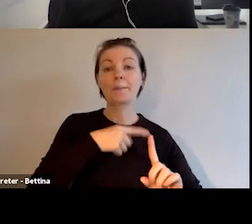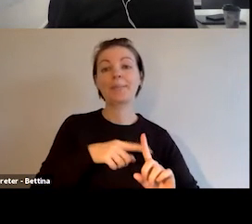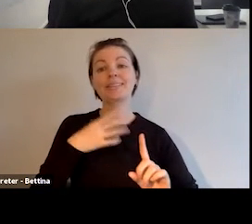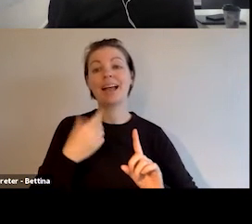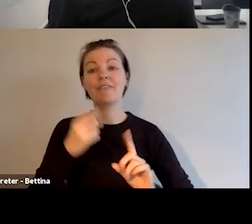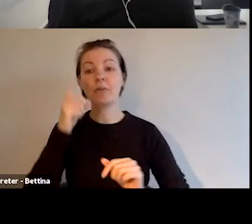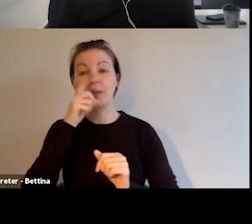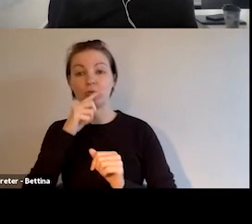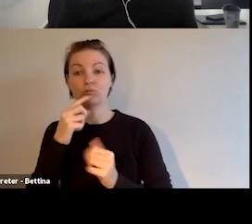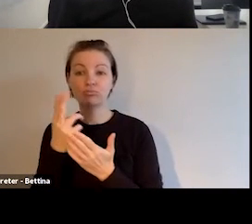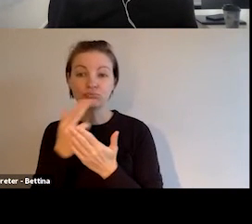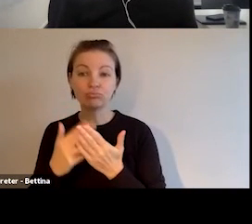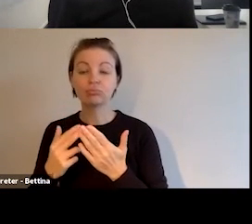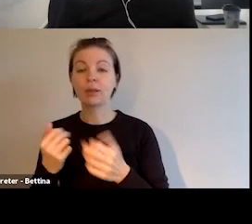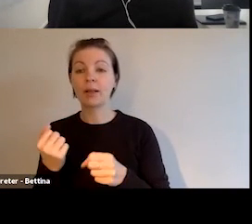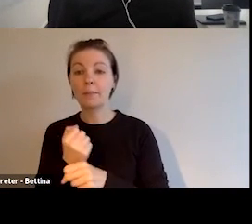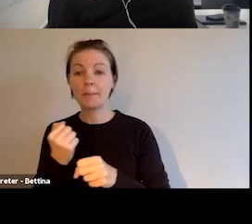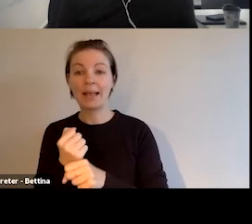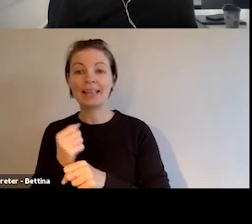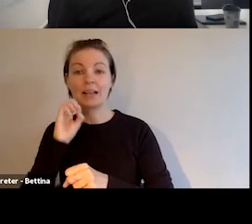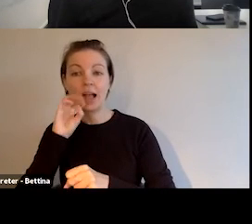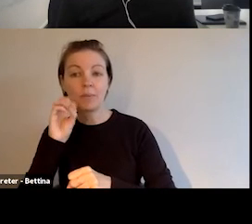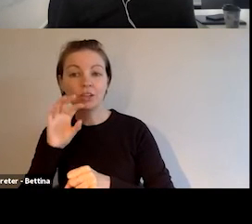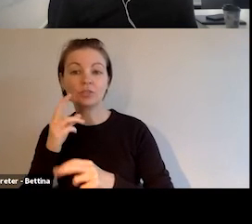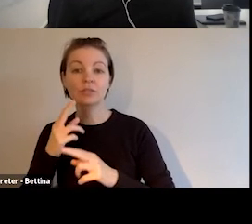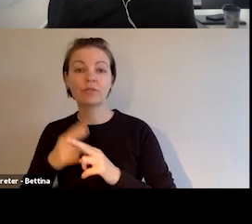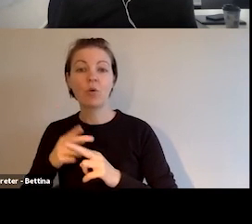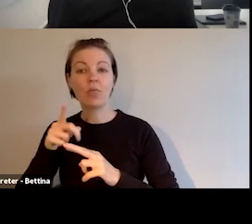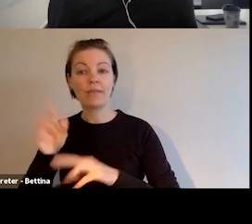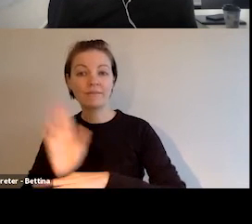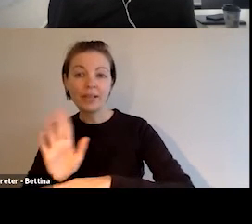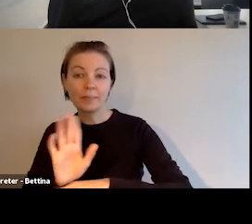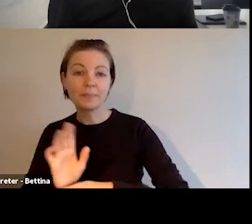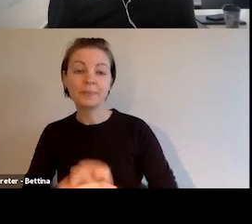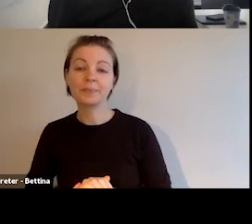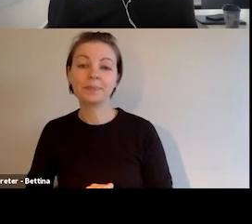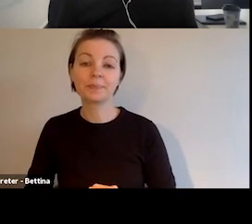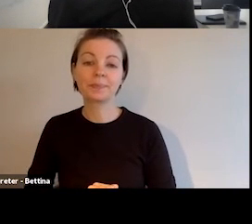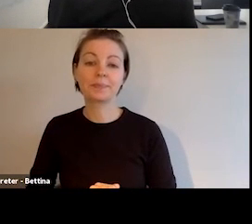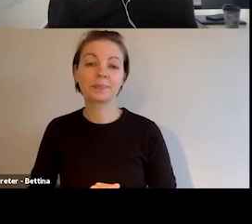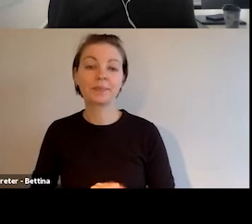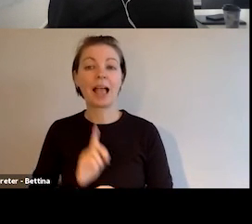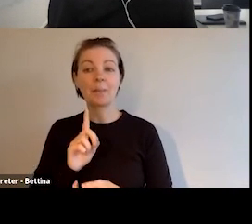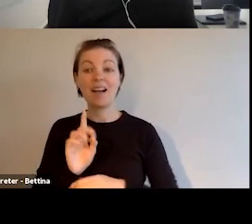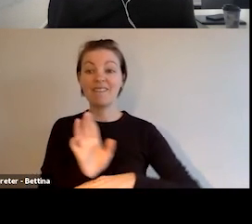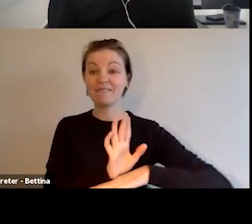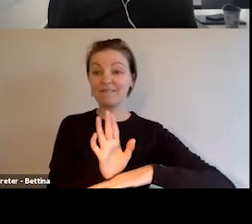animated effects on things like that that go into the documentaries. It is not a one-way street, however, because film studio with its size